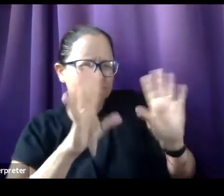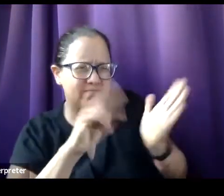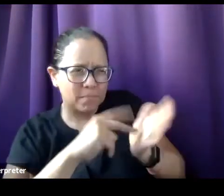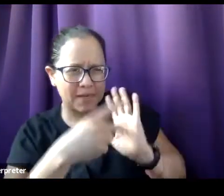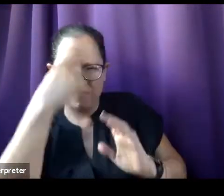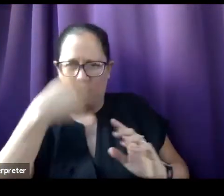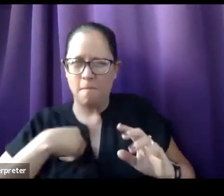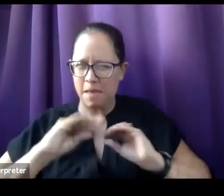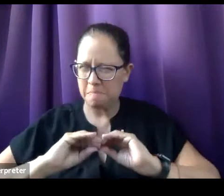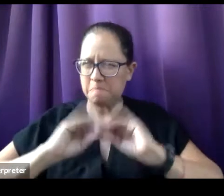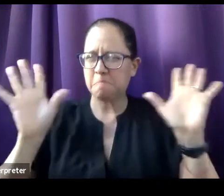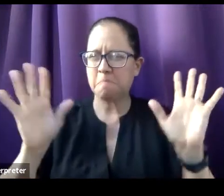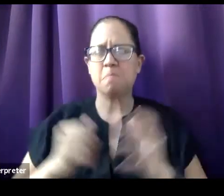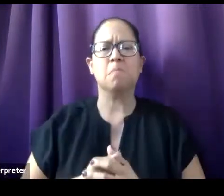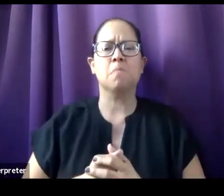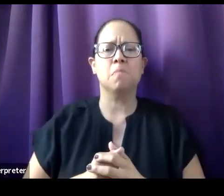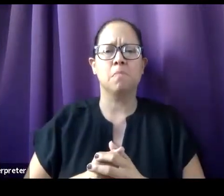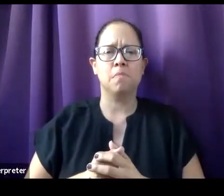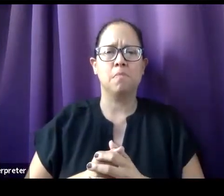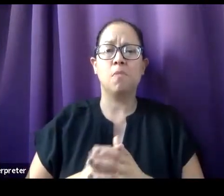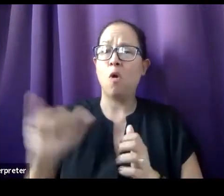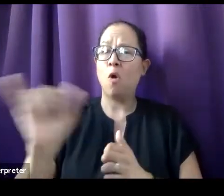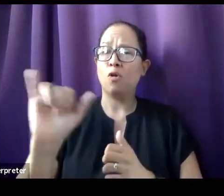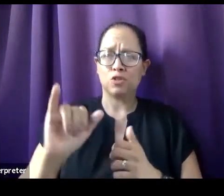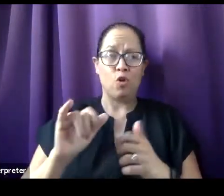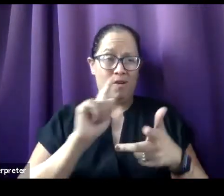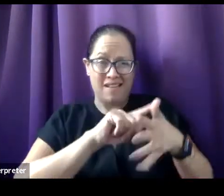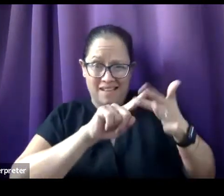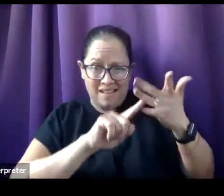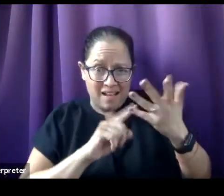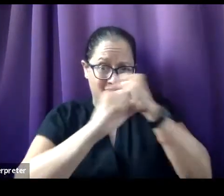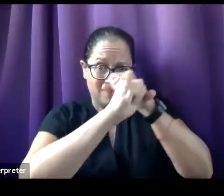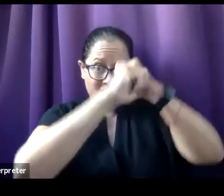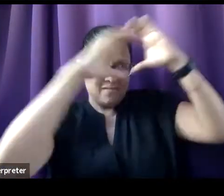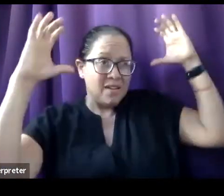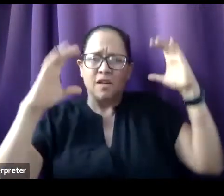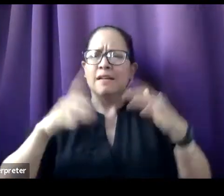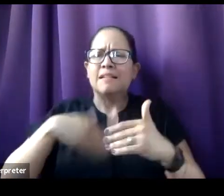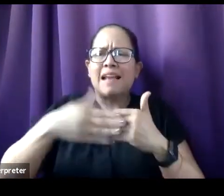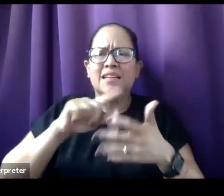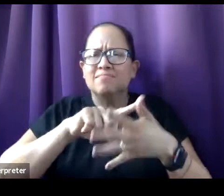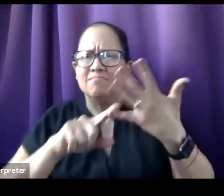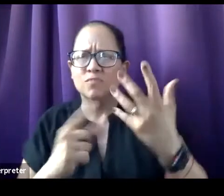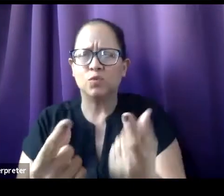and and a bit of a road map as well. So why do I want to pick on scale.